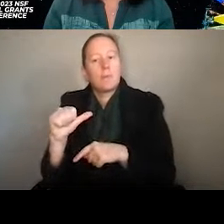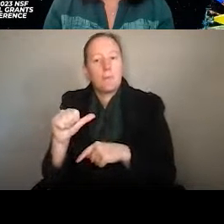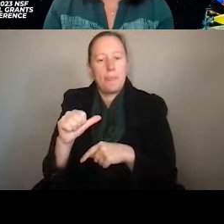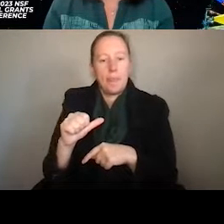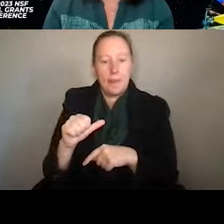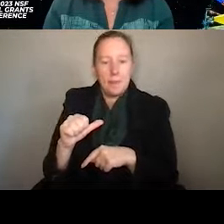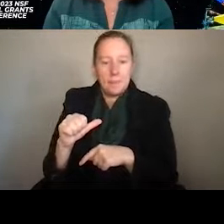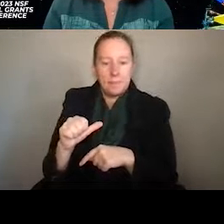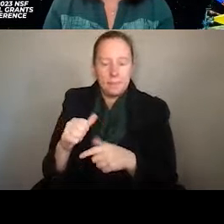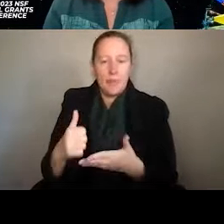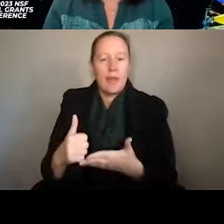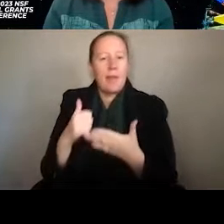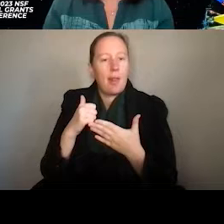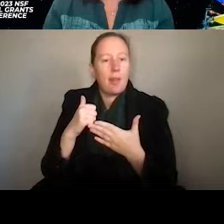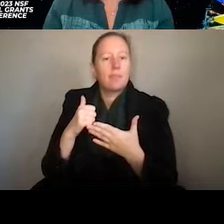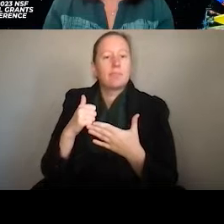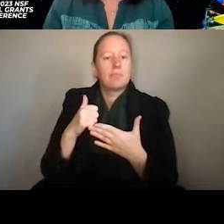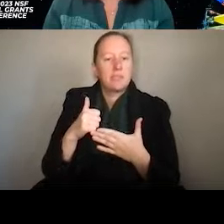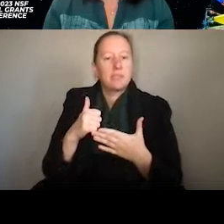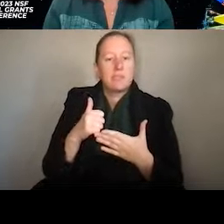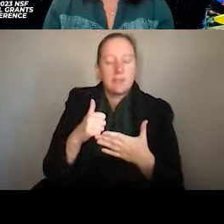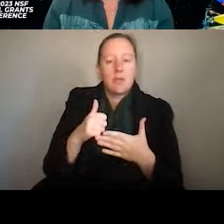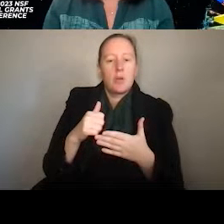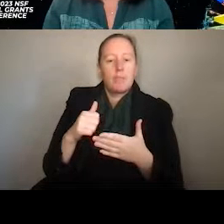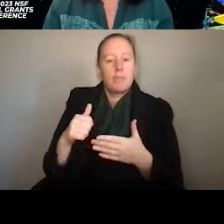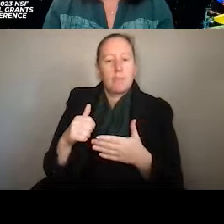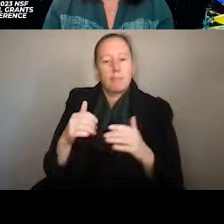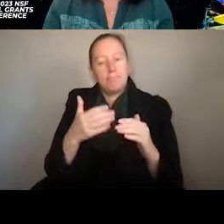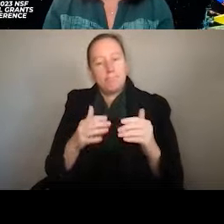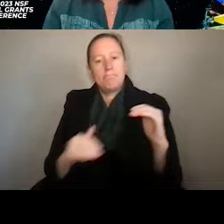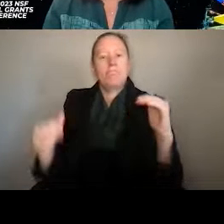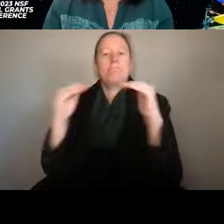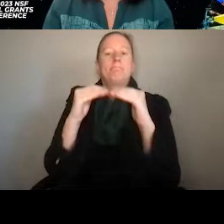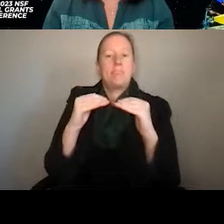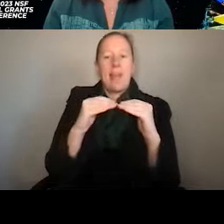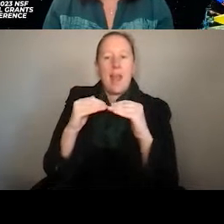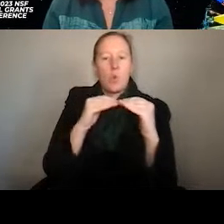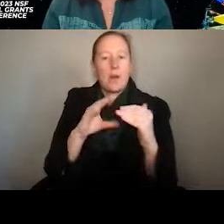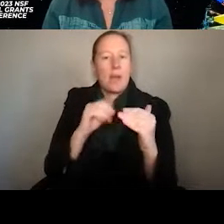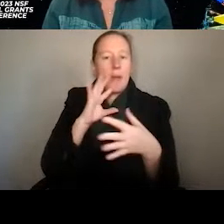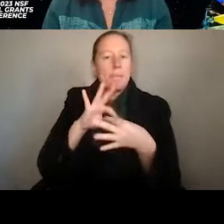in equity, belonging and STEM. Creating and enhancing the theoretical and empirical foundation